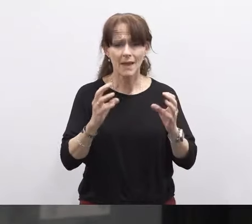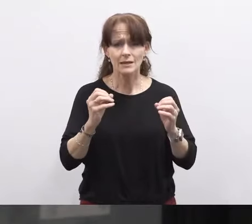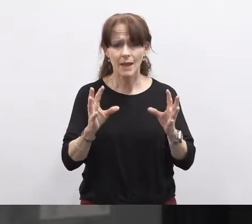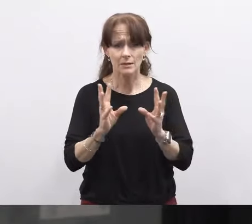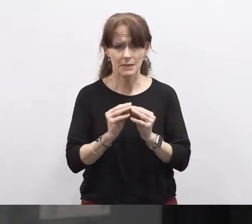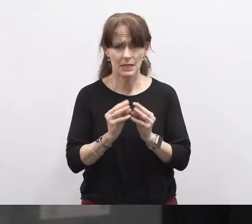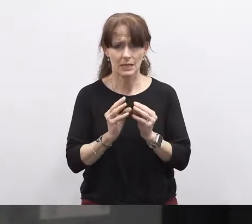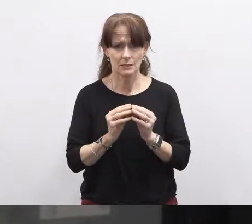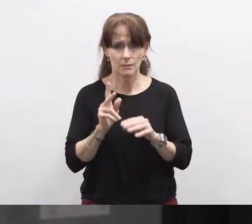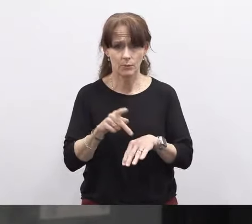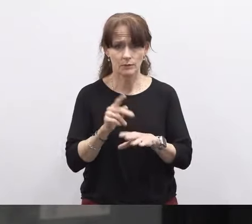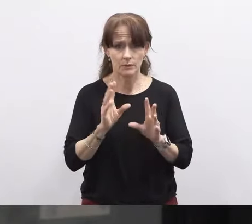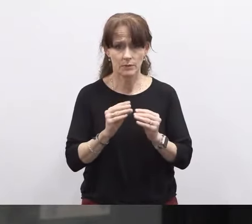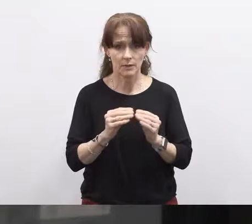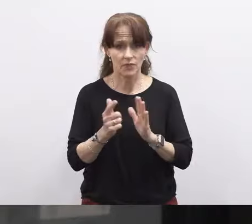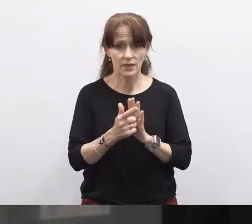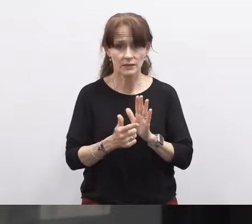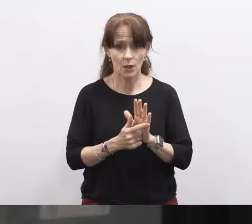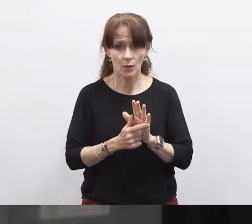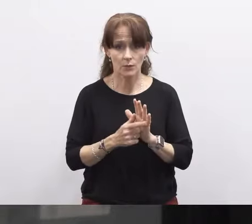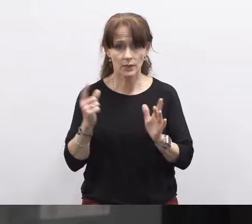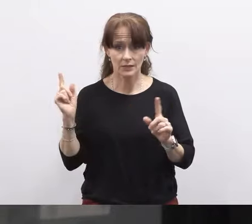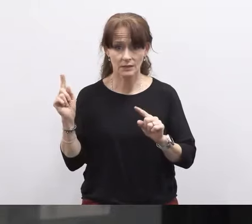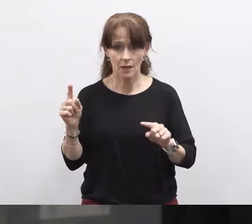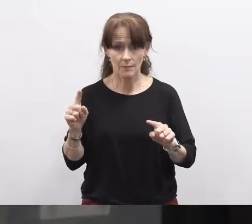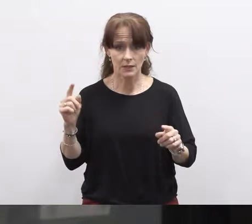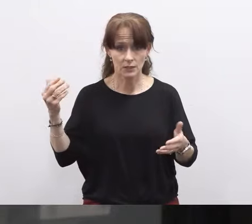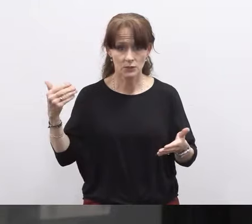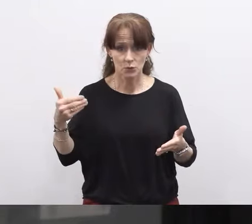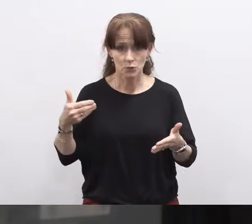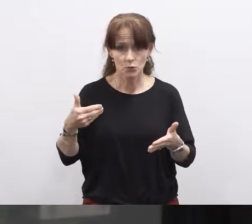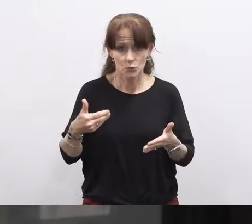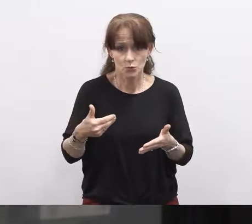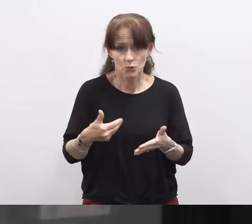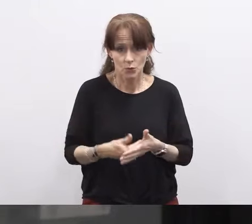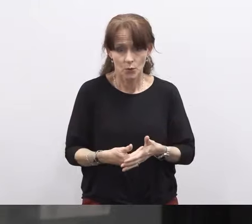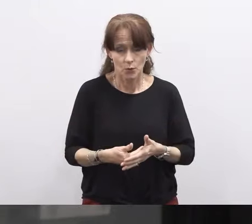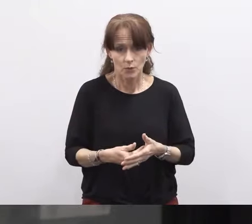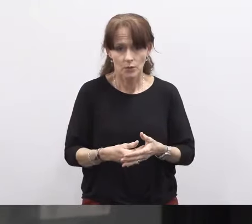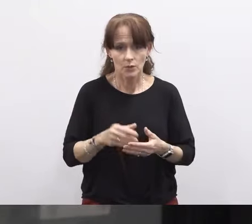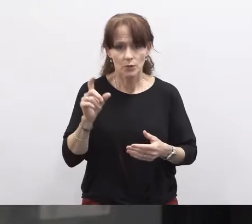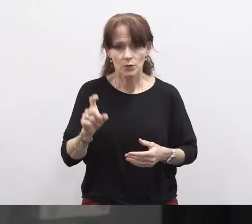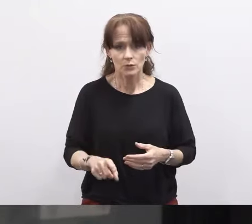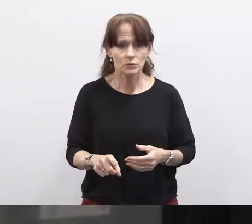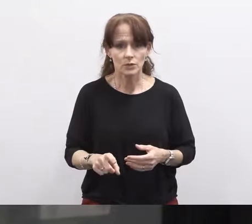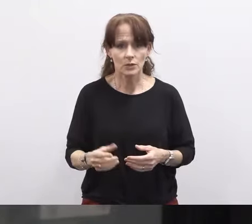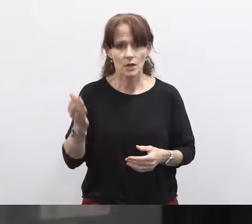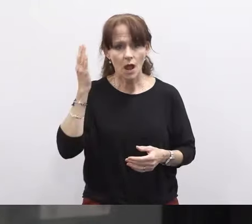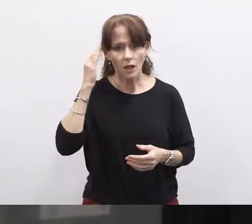and if you know this law is coming down the pipeline that you should be knowledgeable in the fact that